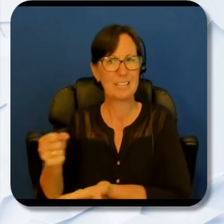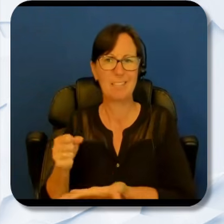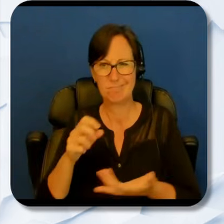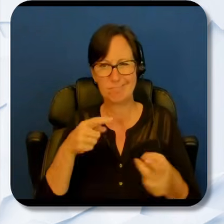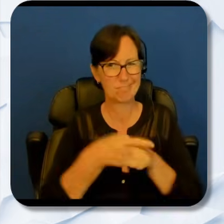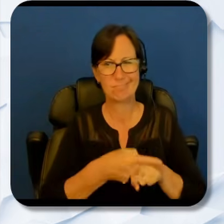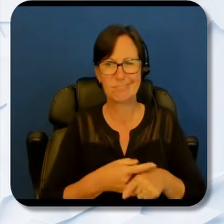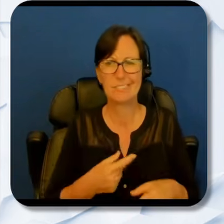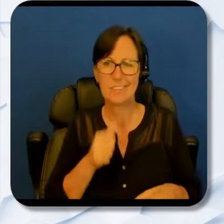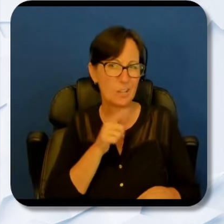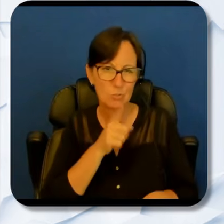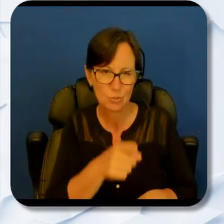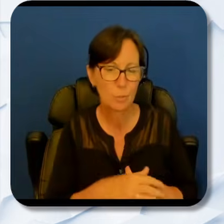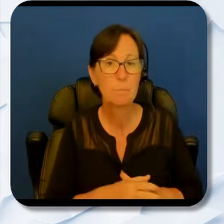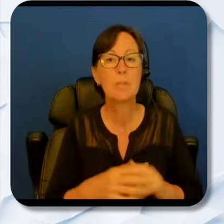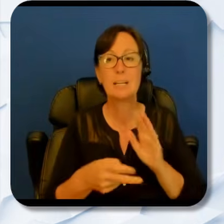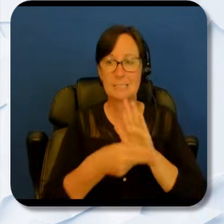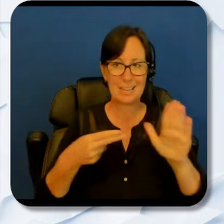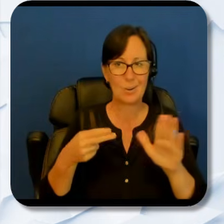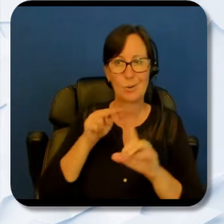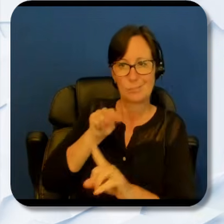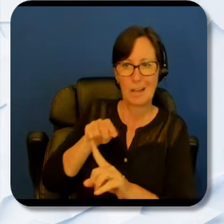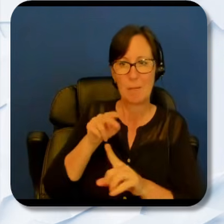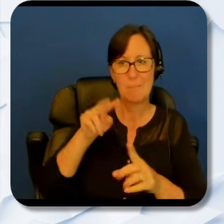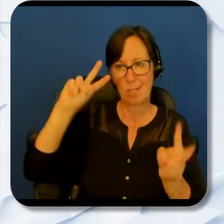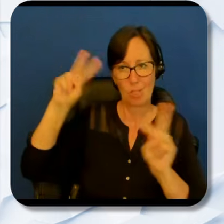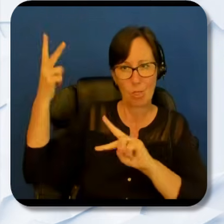Stereotypes and misperceptions must be corrected and paired